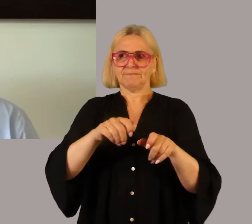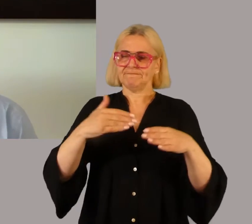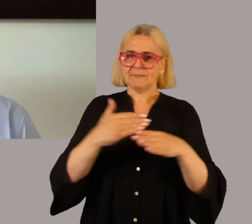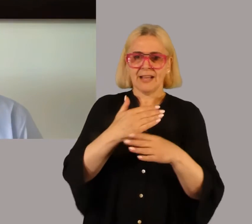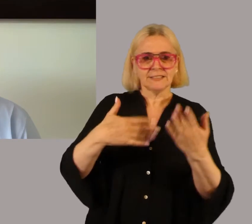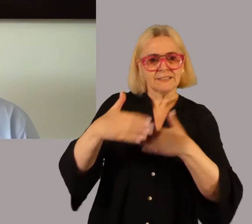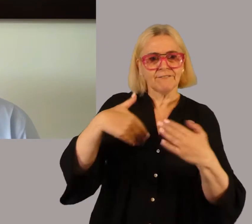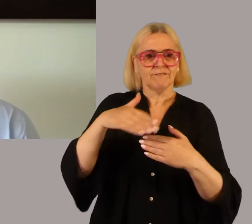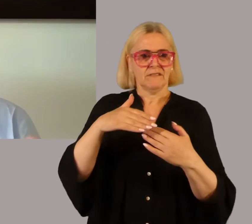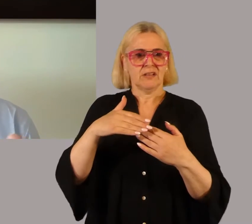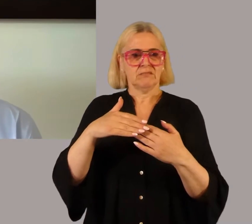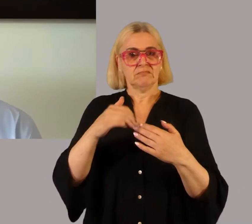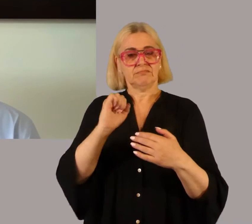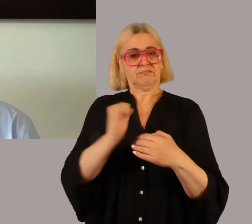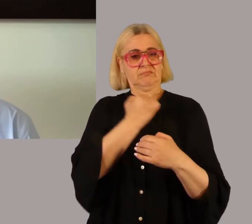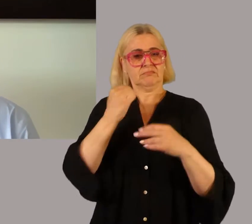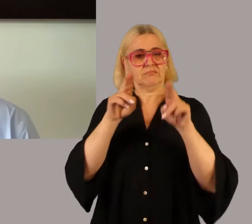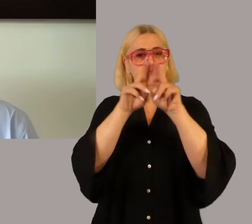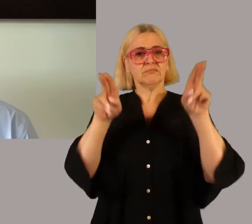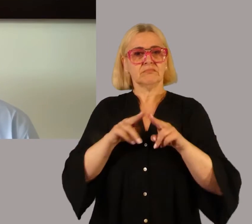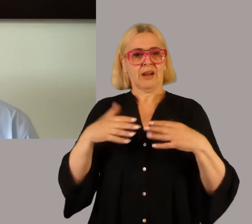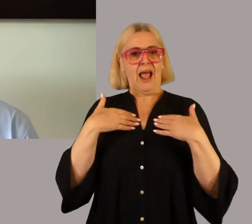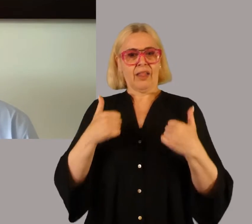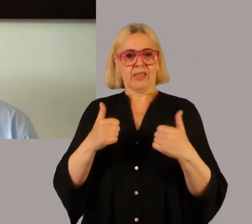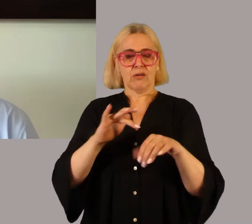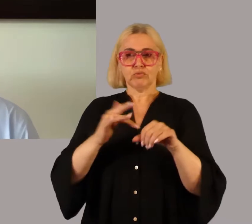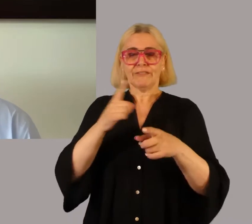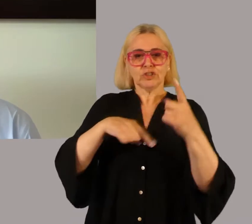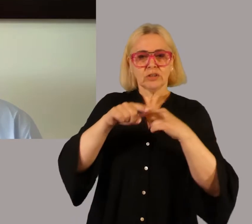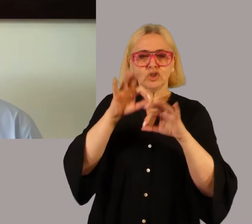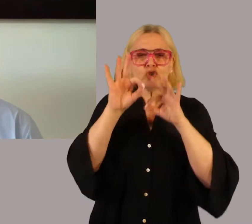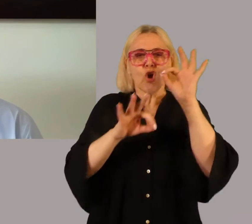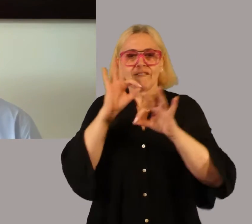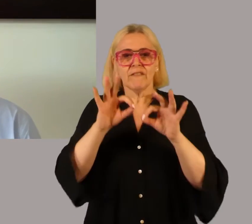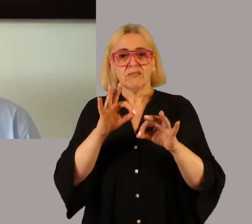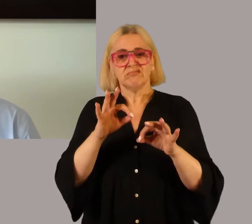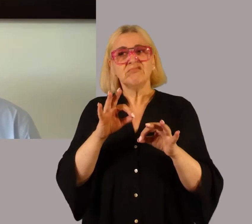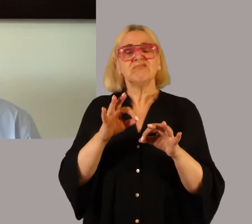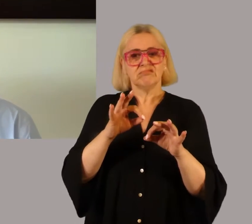Our international health care professionals survey suggests there is a growing belief